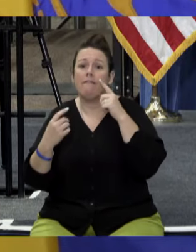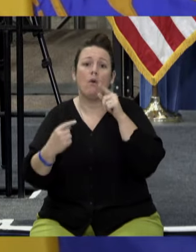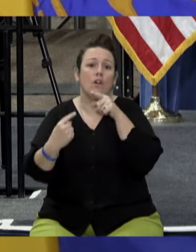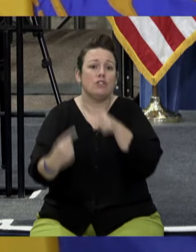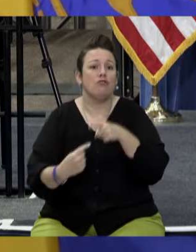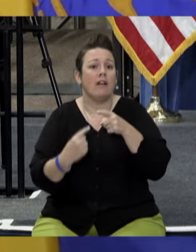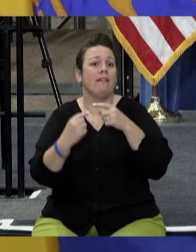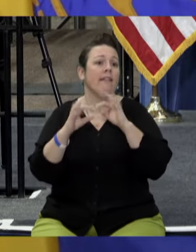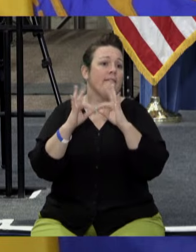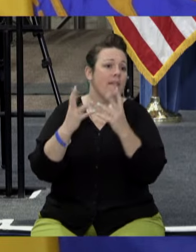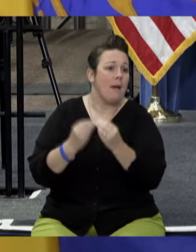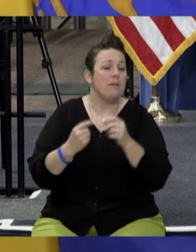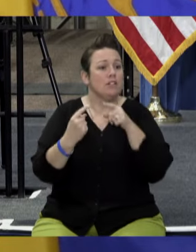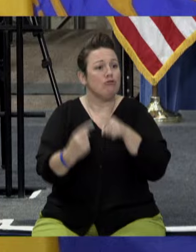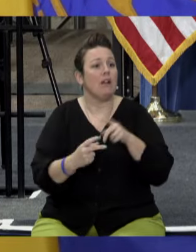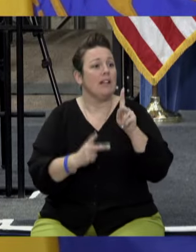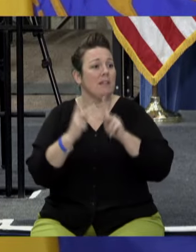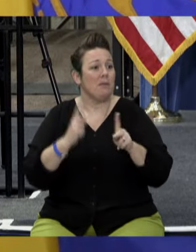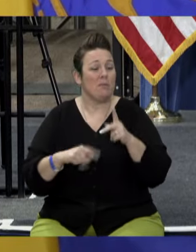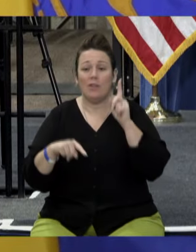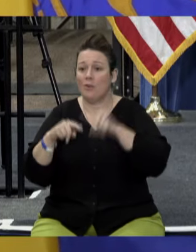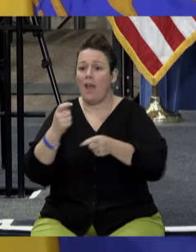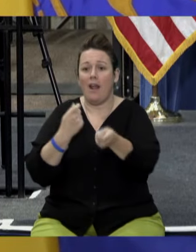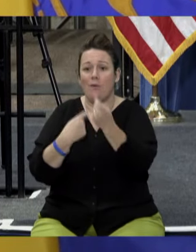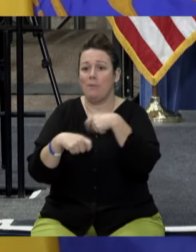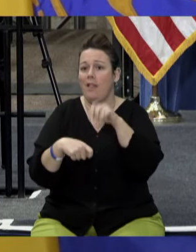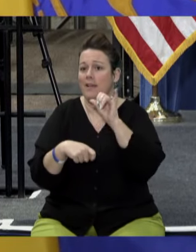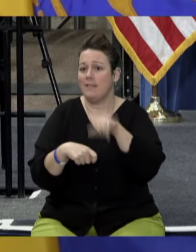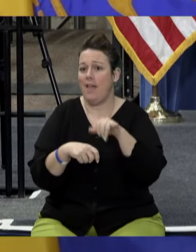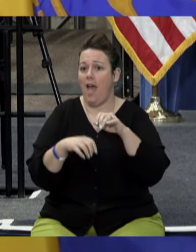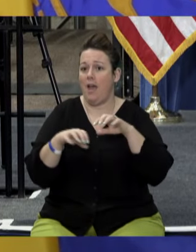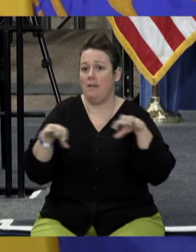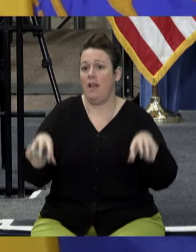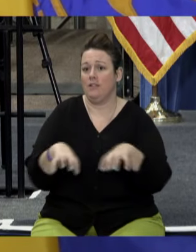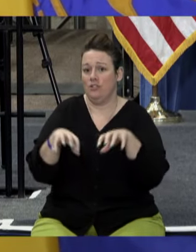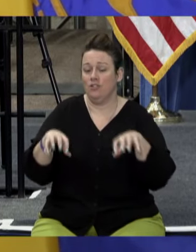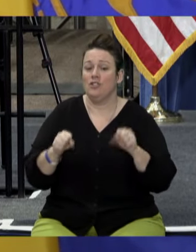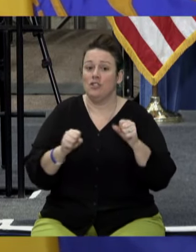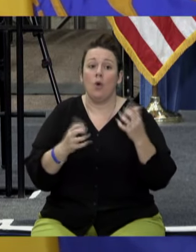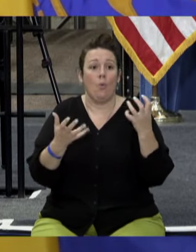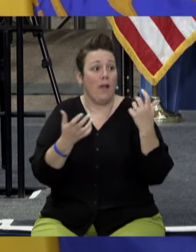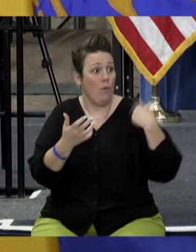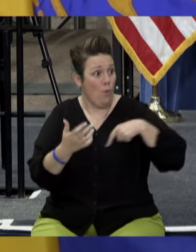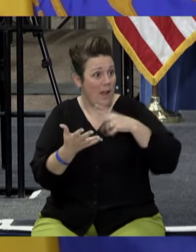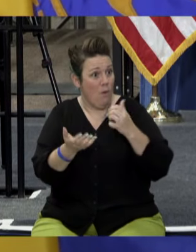families is irreplaceable. And we want to help you and help all of the caregivers all across